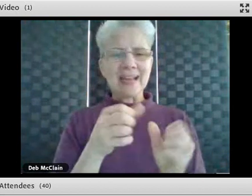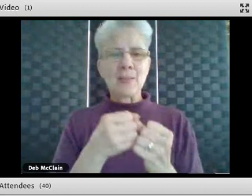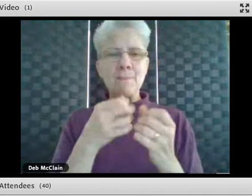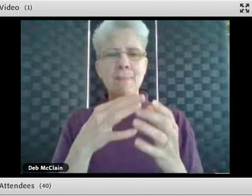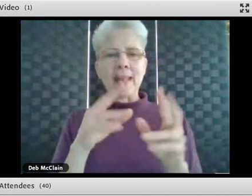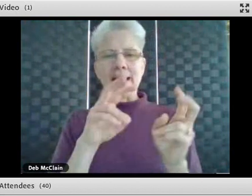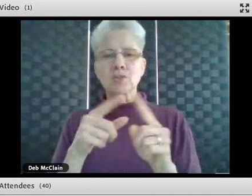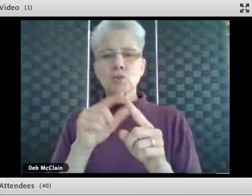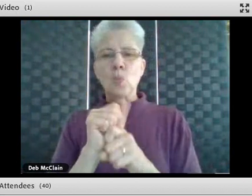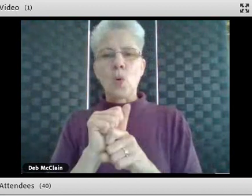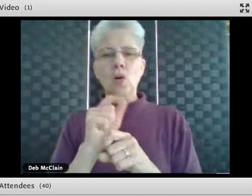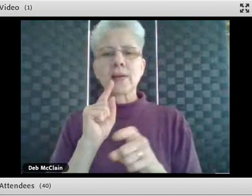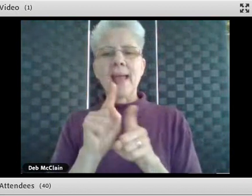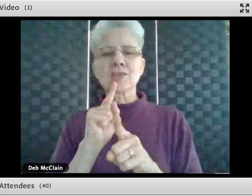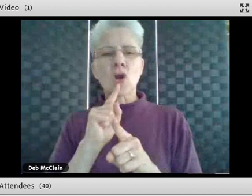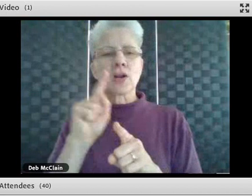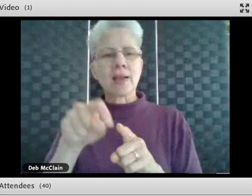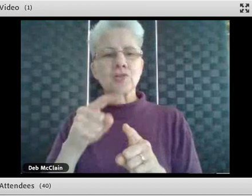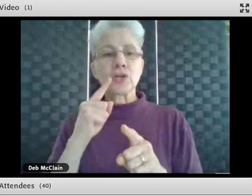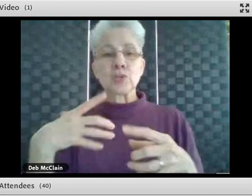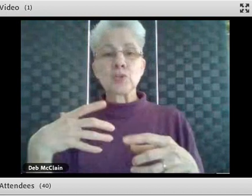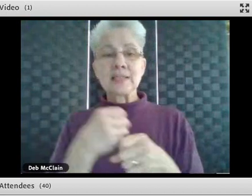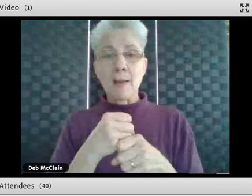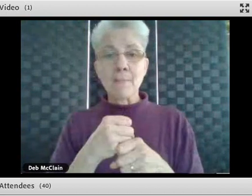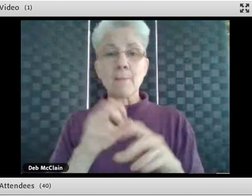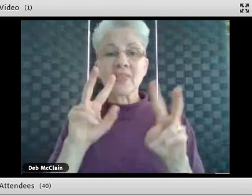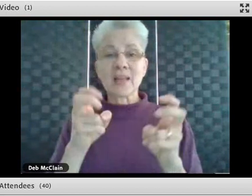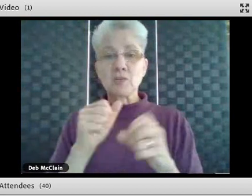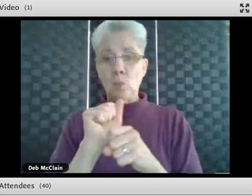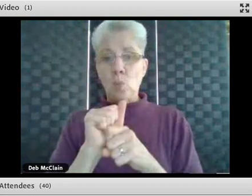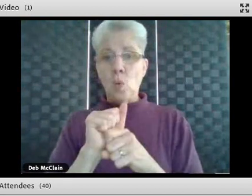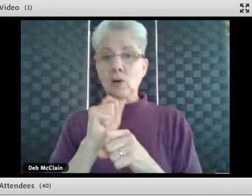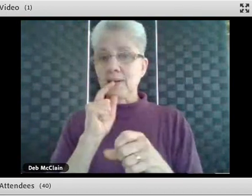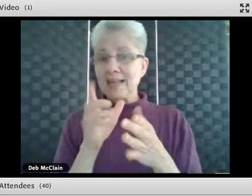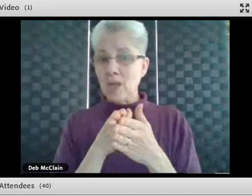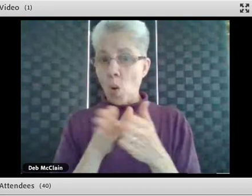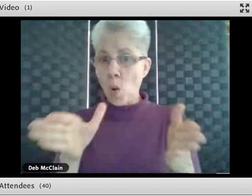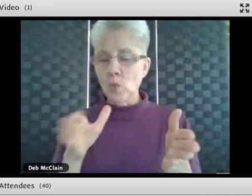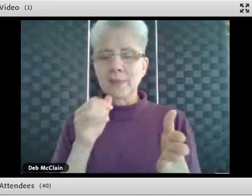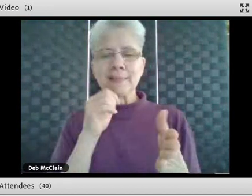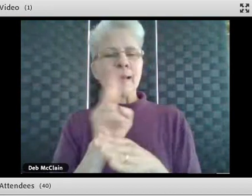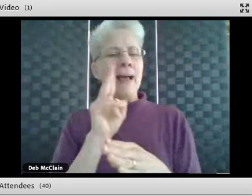to sum up the subject of the work as a whole. In other words, they will not usually assign headings